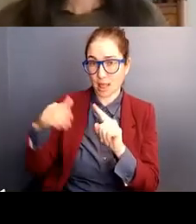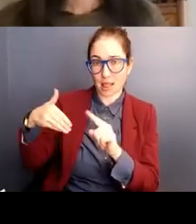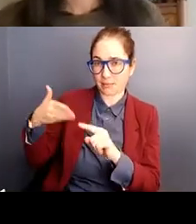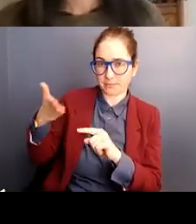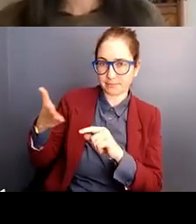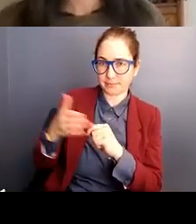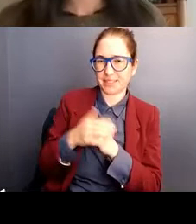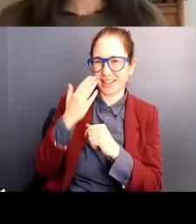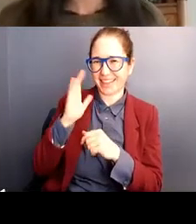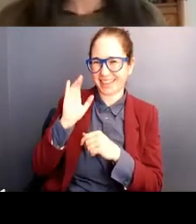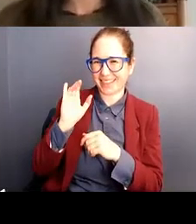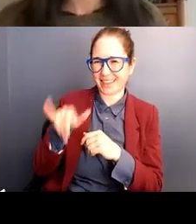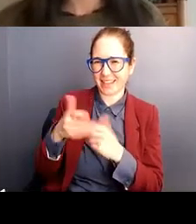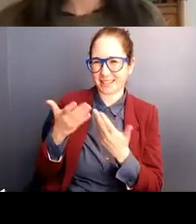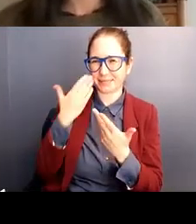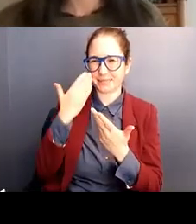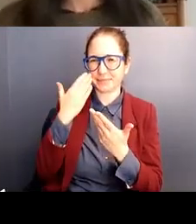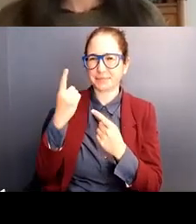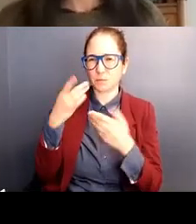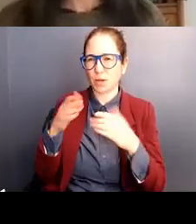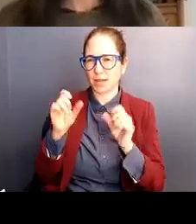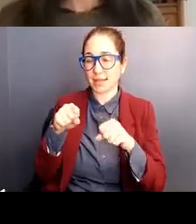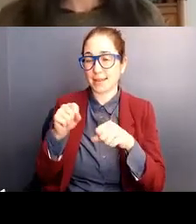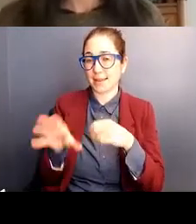of that. So that's a way that you can add audio description to